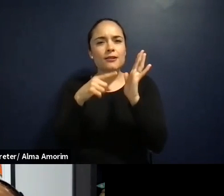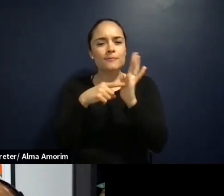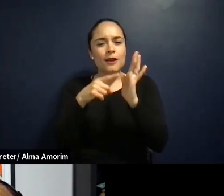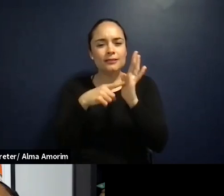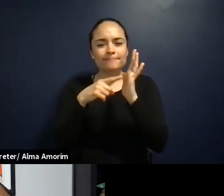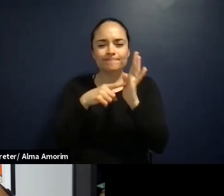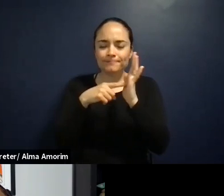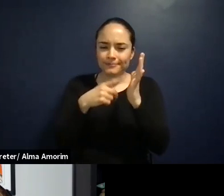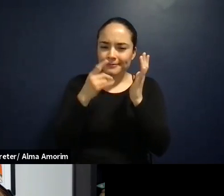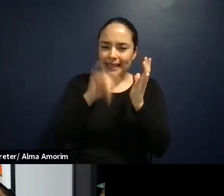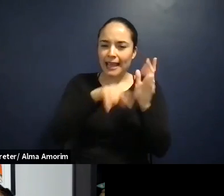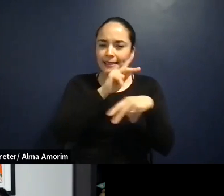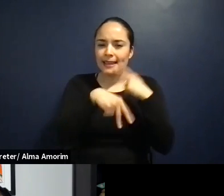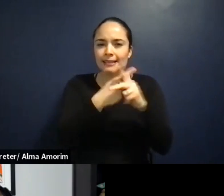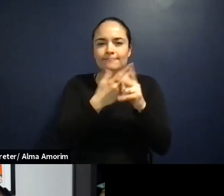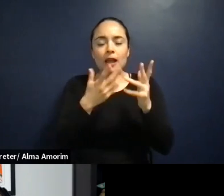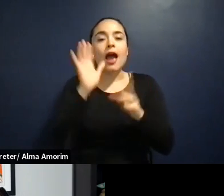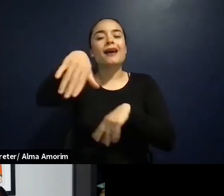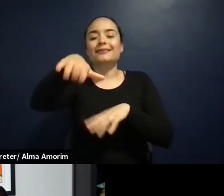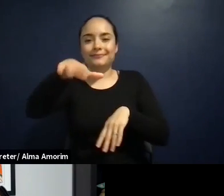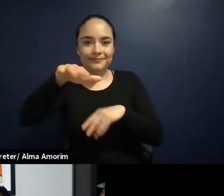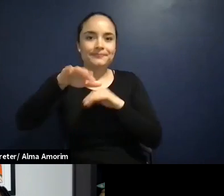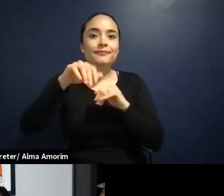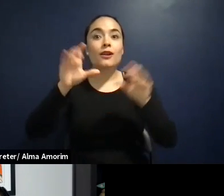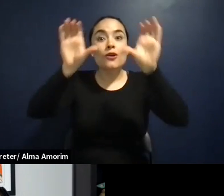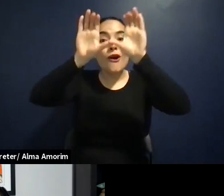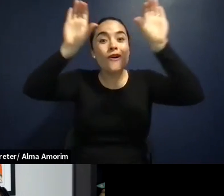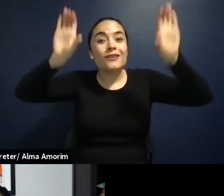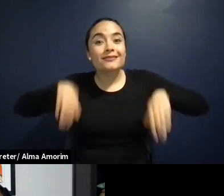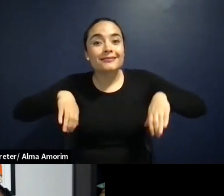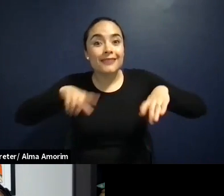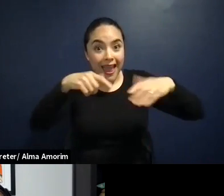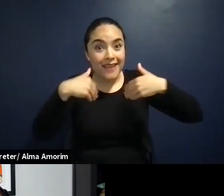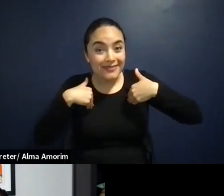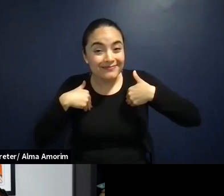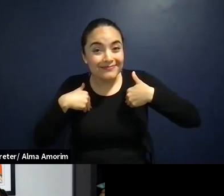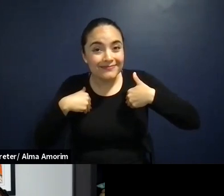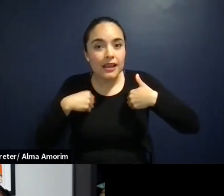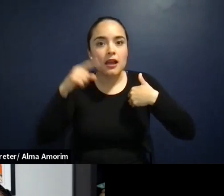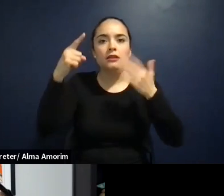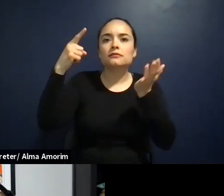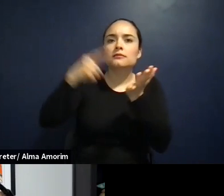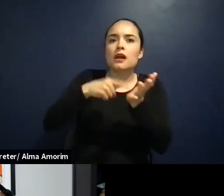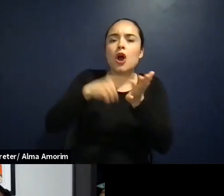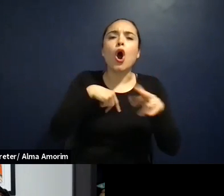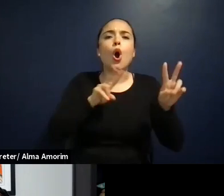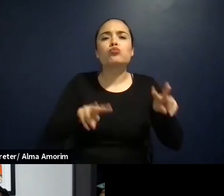if you have a cottage, and sometimes there's some sediments that are there first. If you were